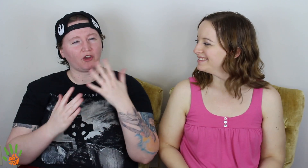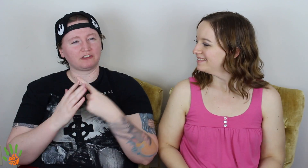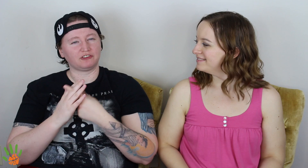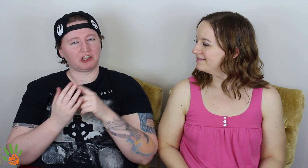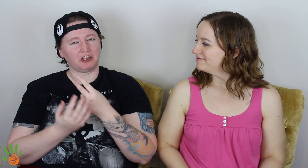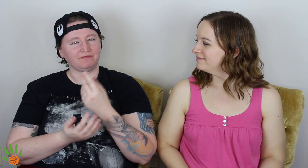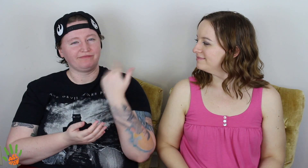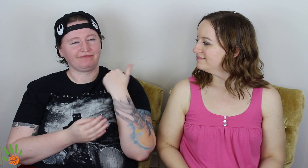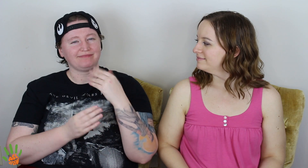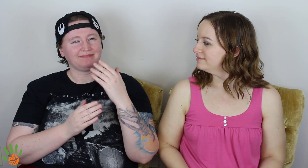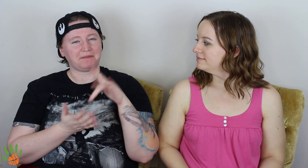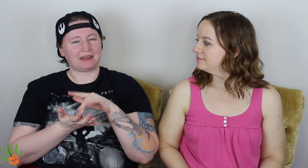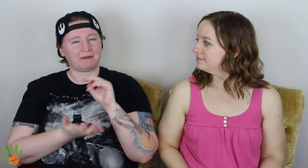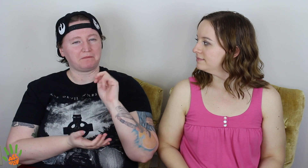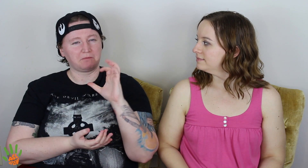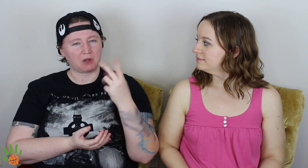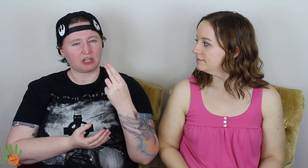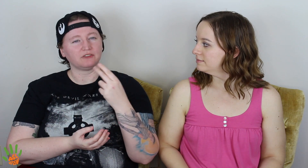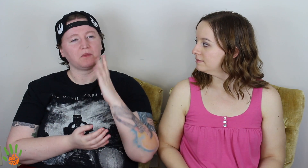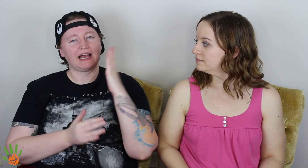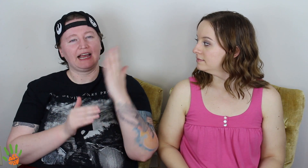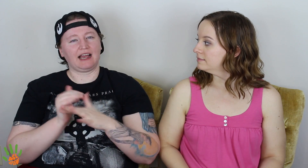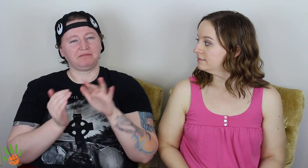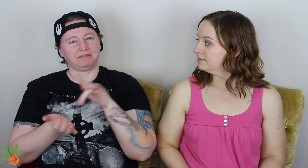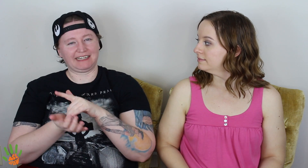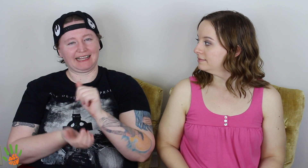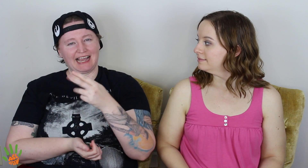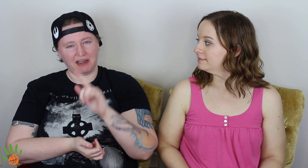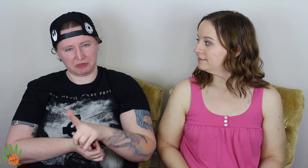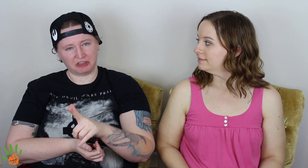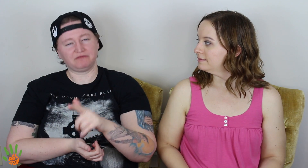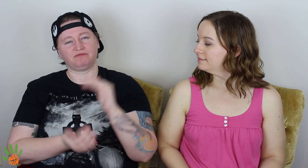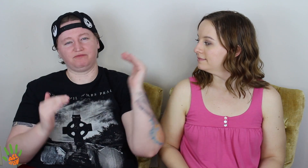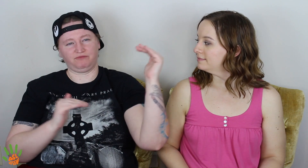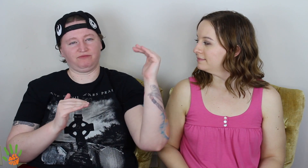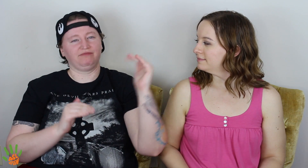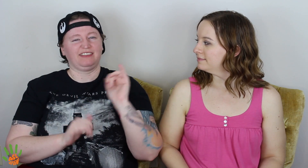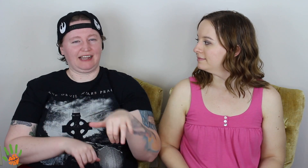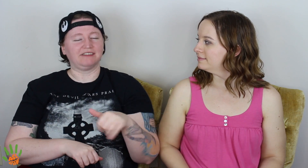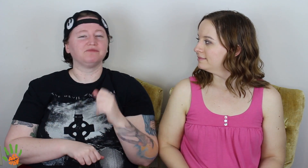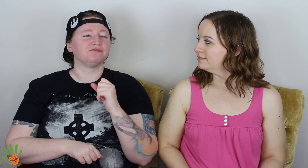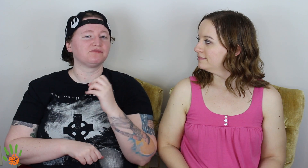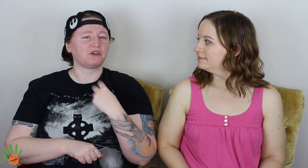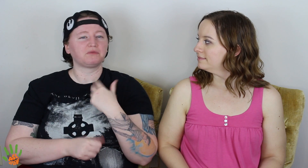So, it actually already started back in the middle of March and it will end in mid April.